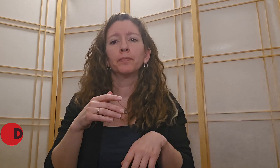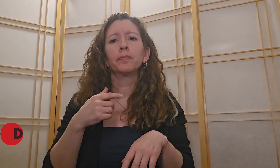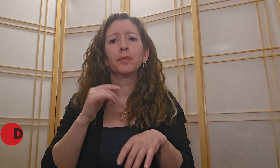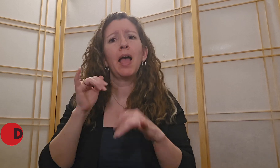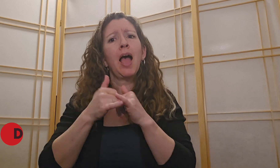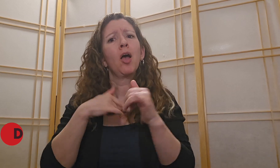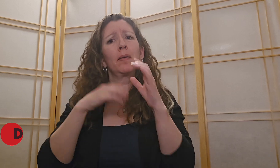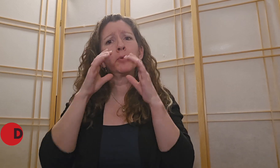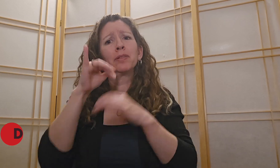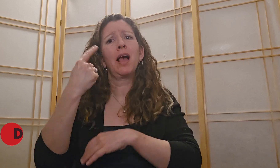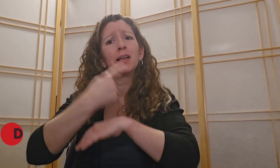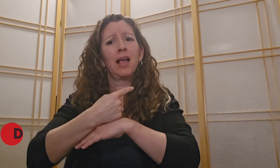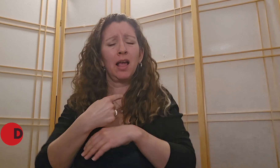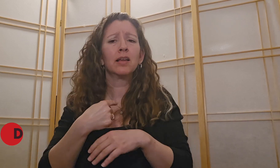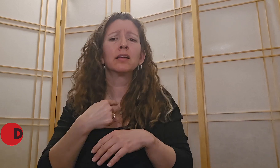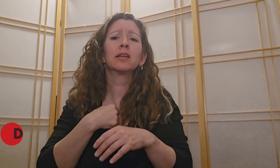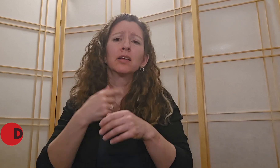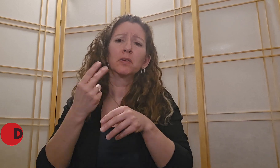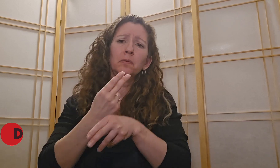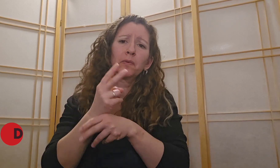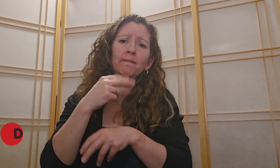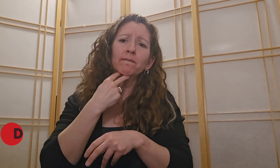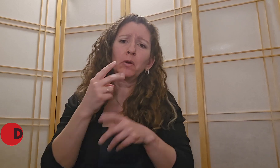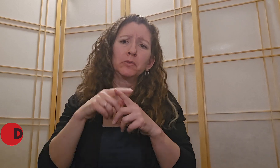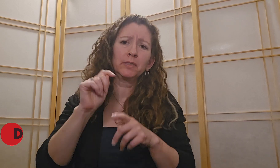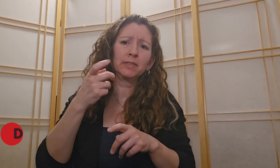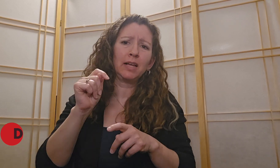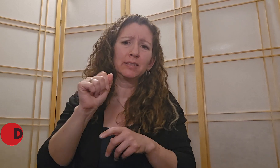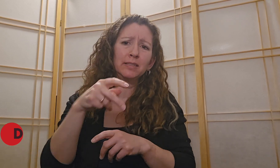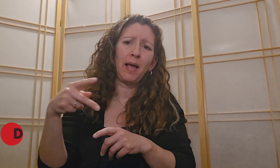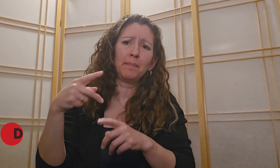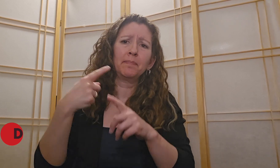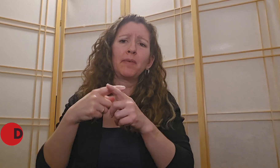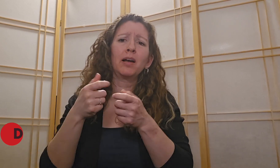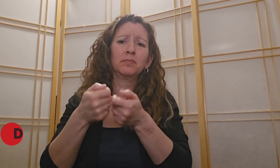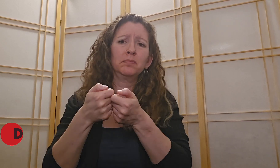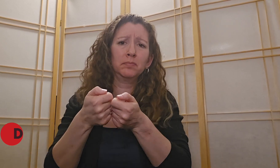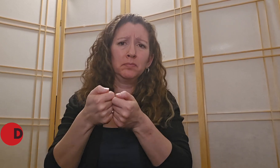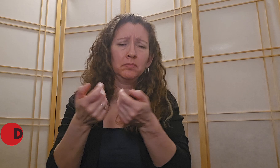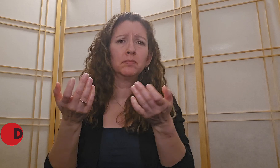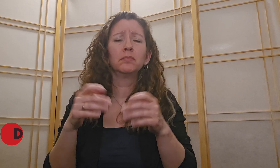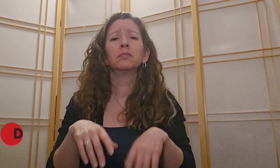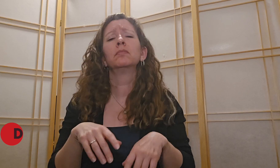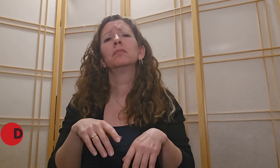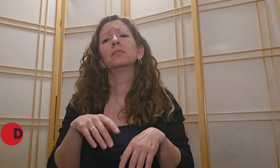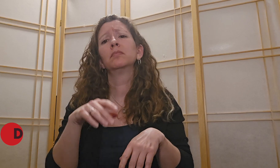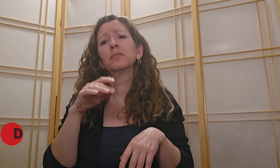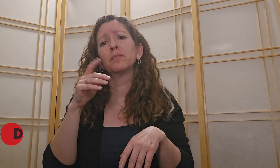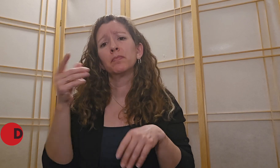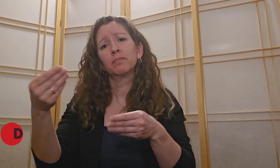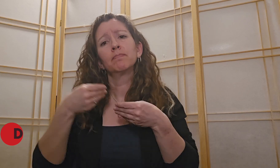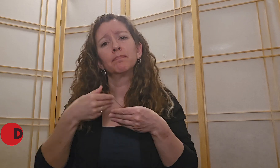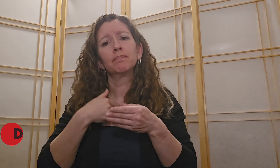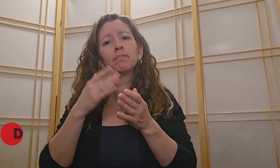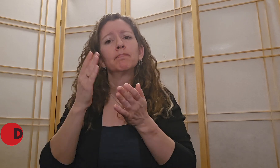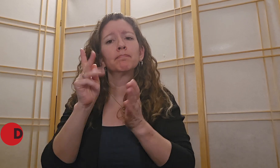I used a voice to text app and typed my dialogue. She showed me a policy document which states an interpreter must be present.